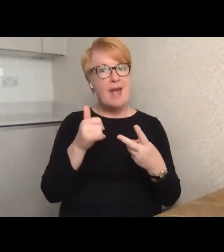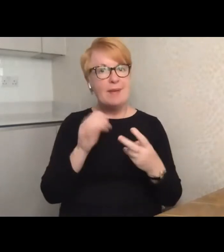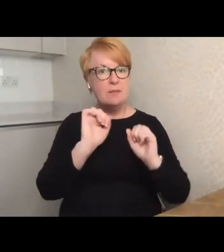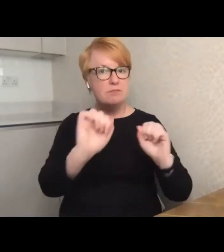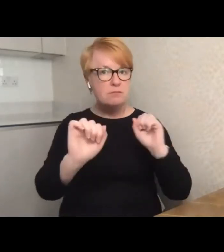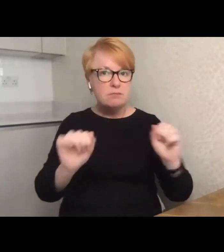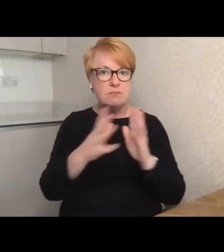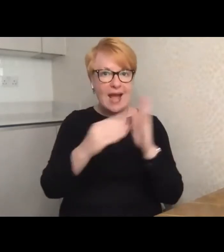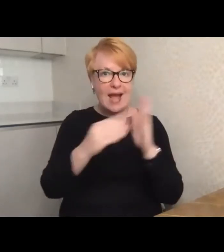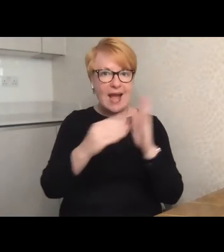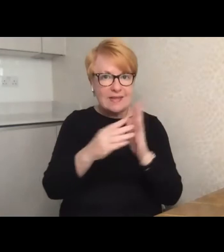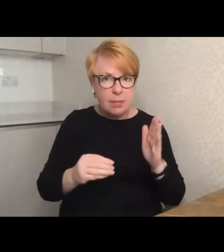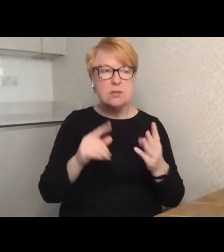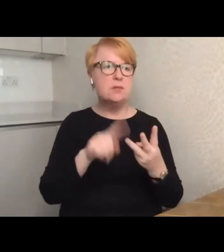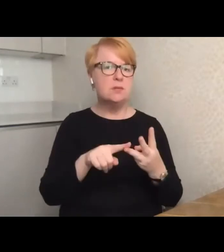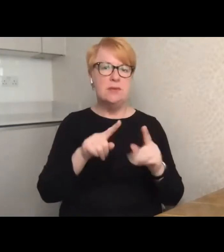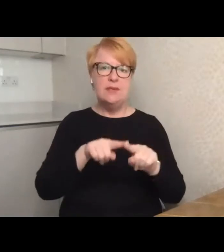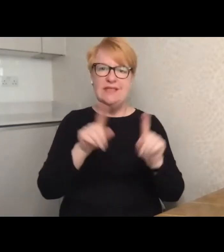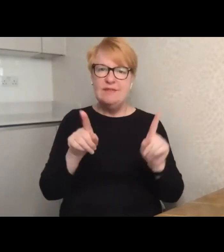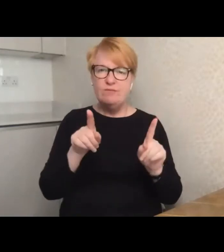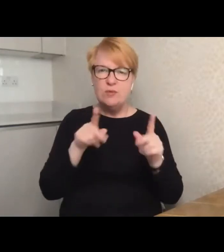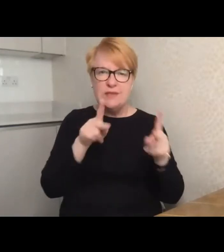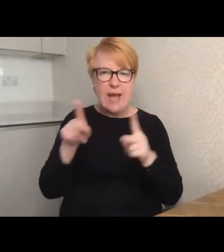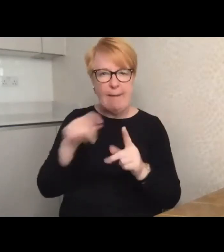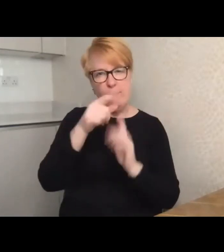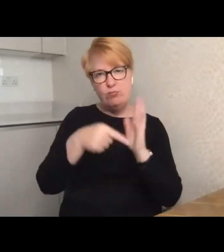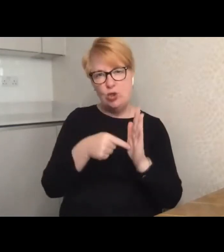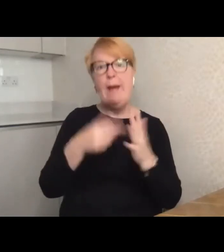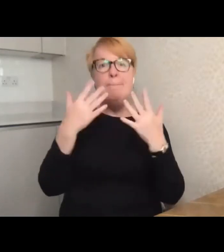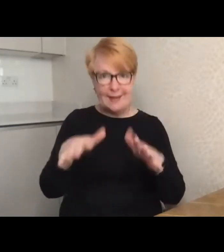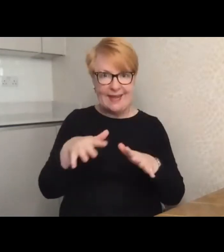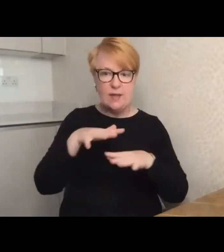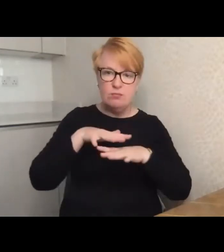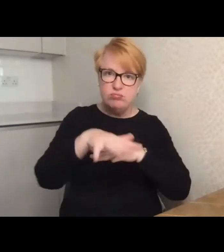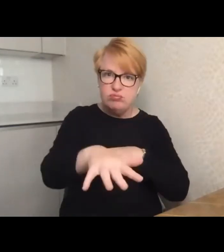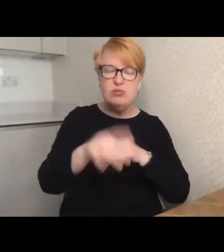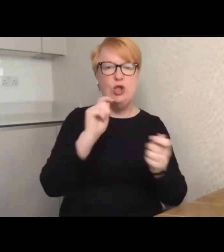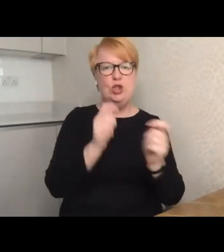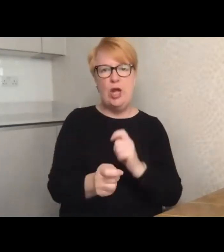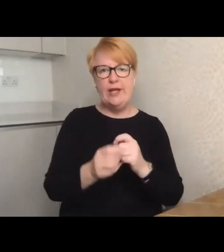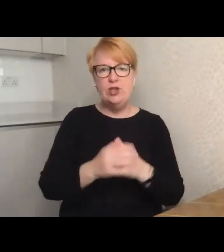projects that have affected change in some way. And we'll be putting links to a lot of